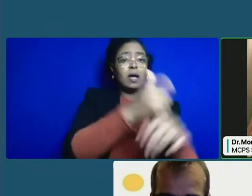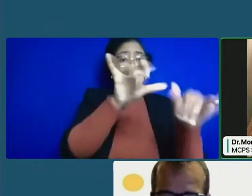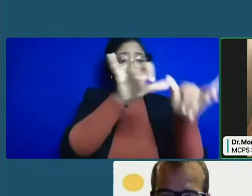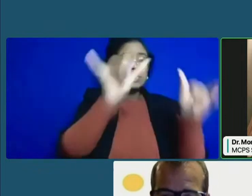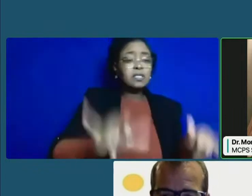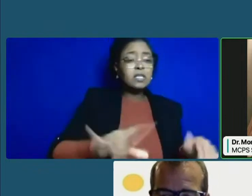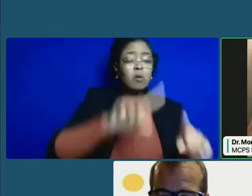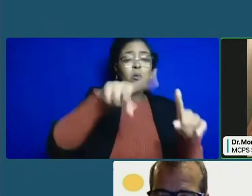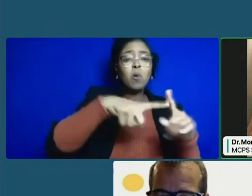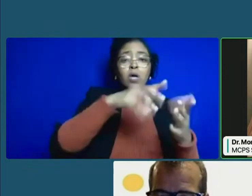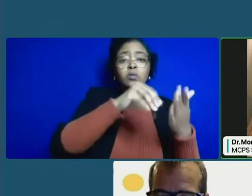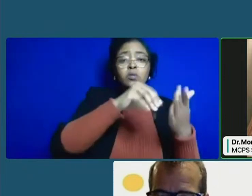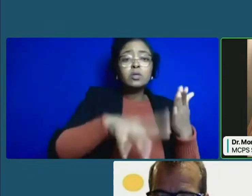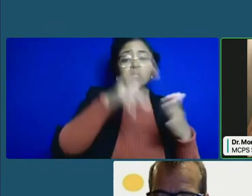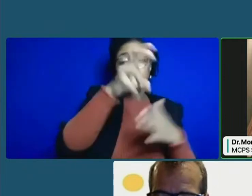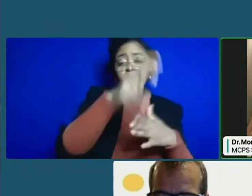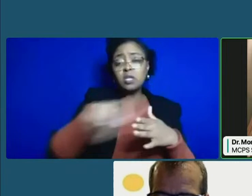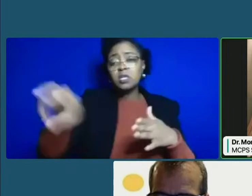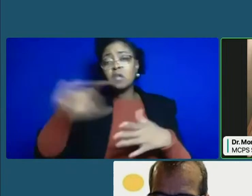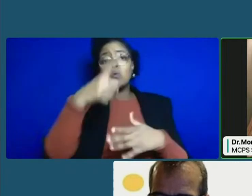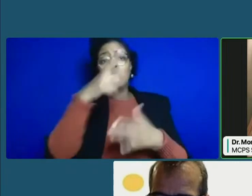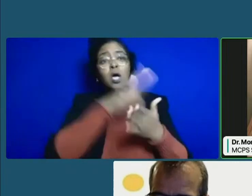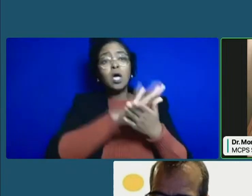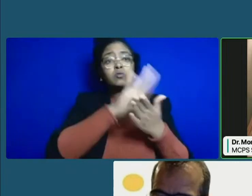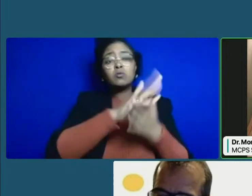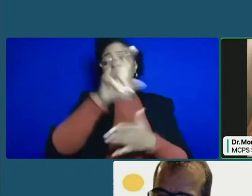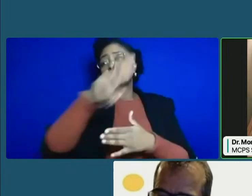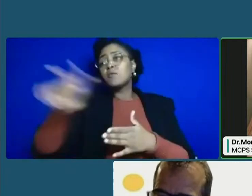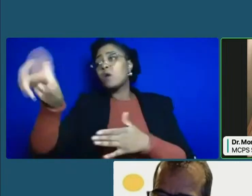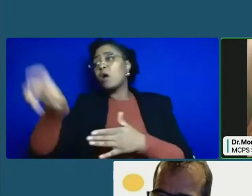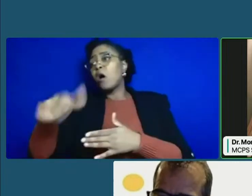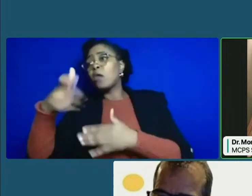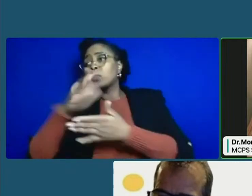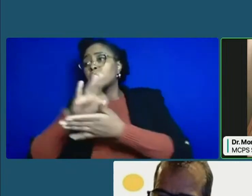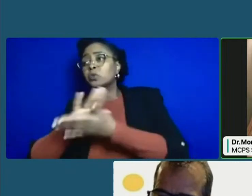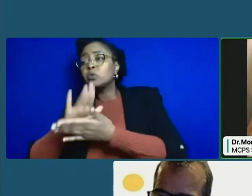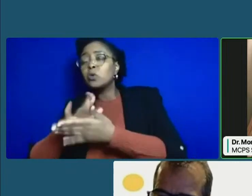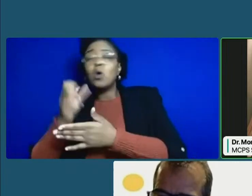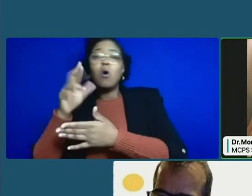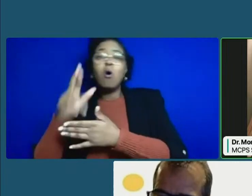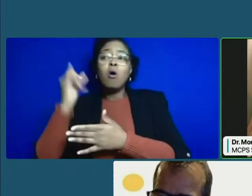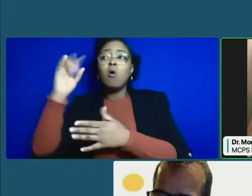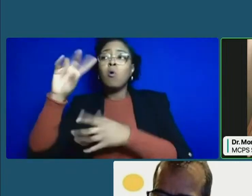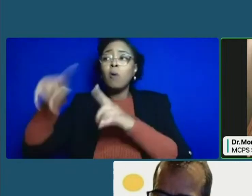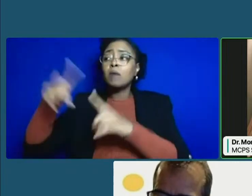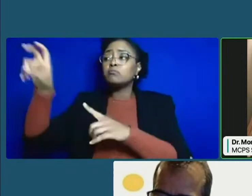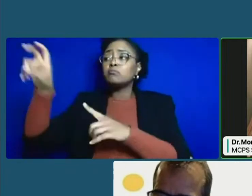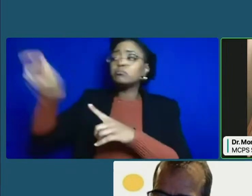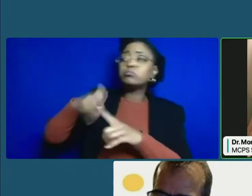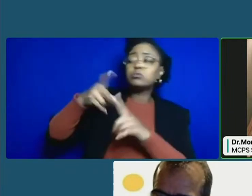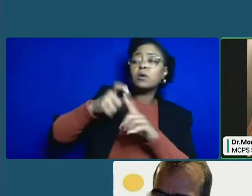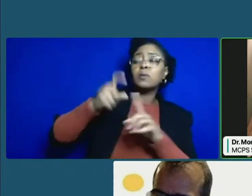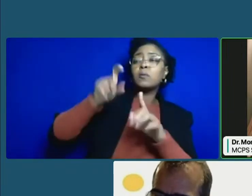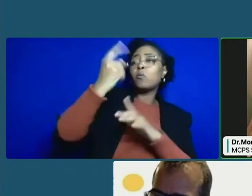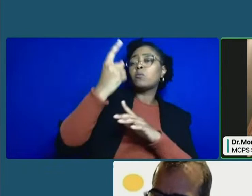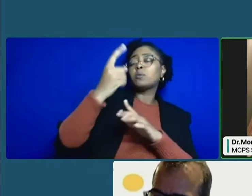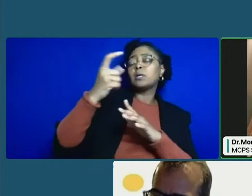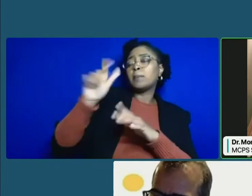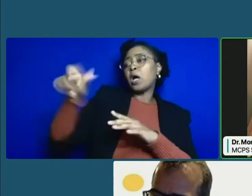put systems in place. As students transition from one